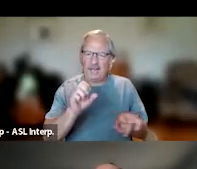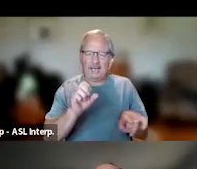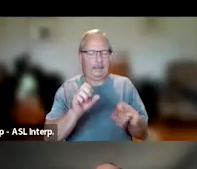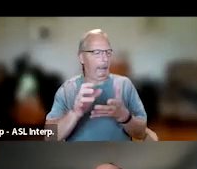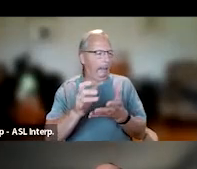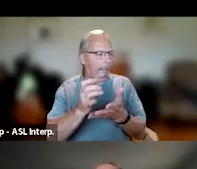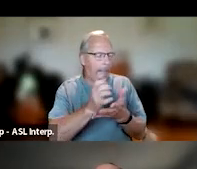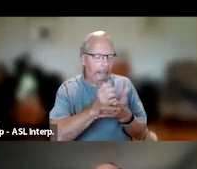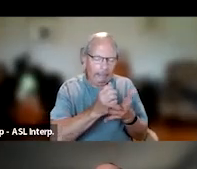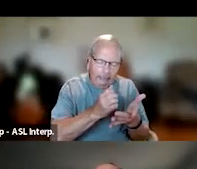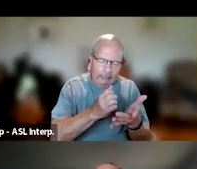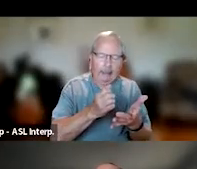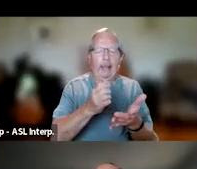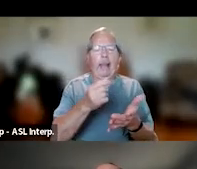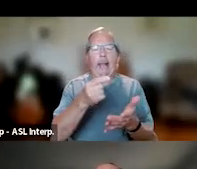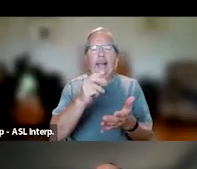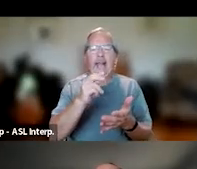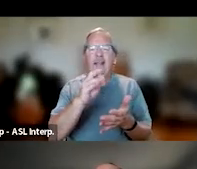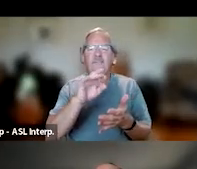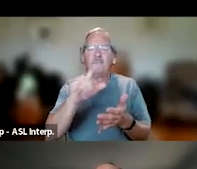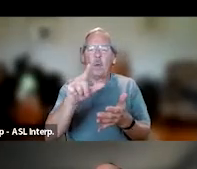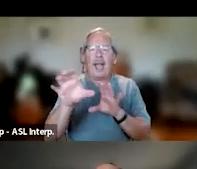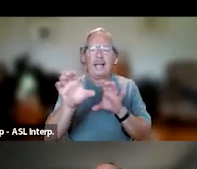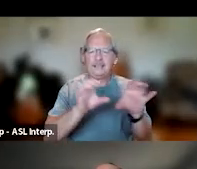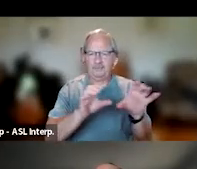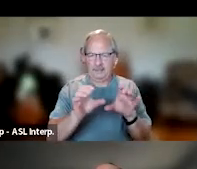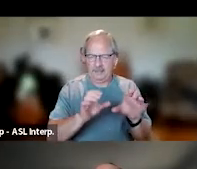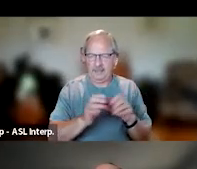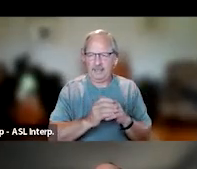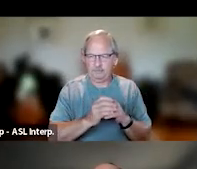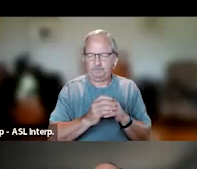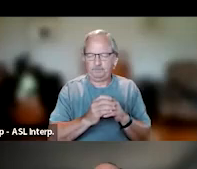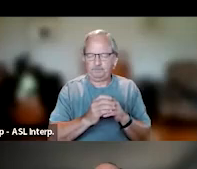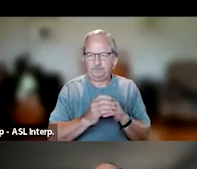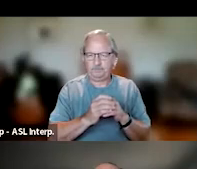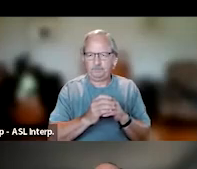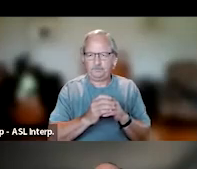and some other key federal thresholds, things like that.